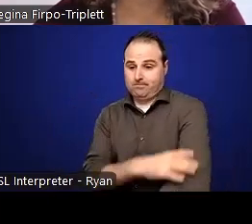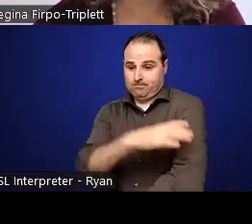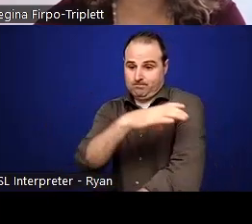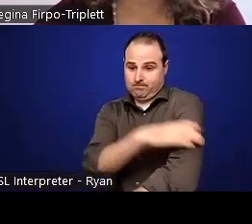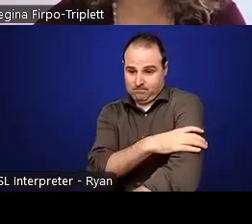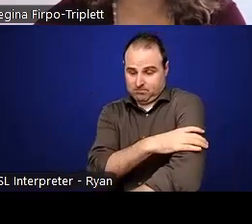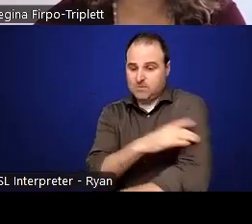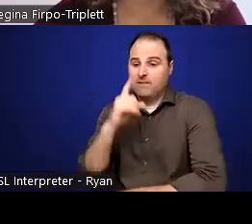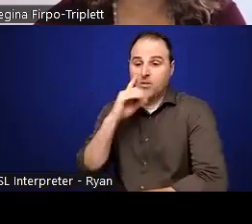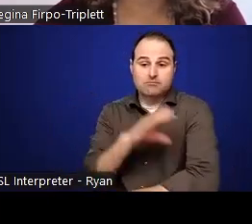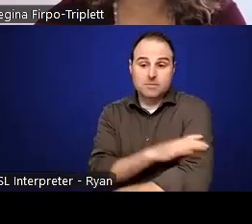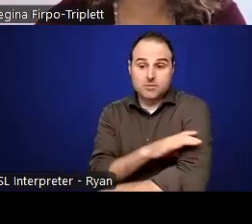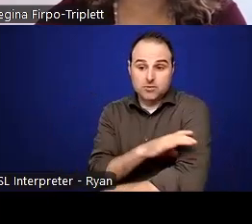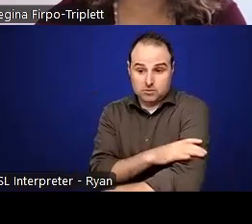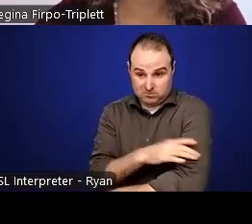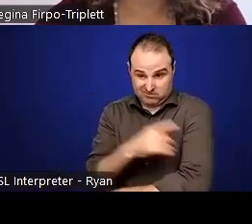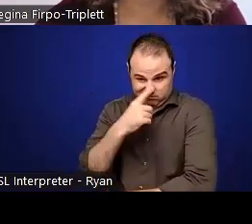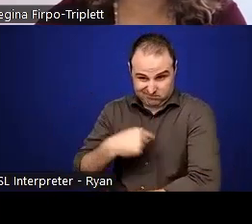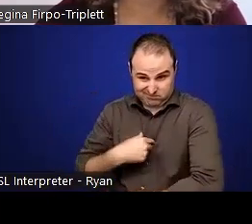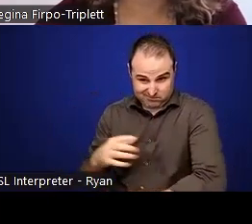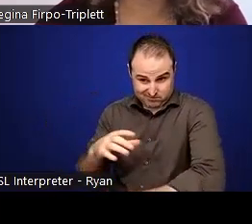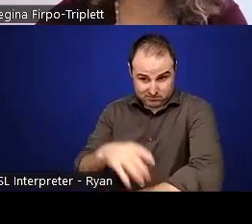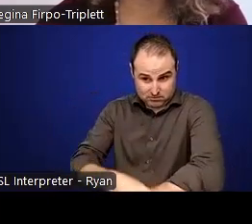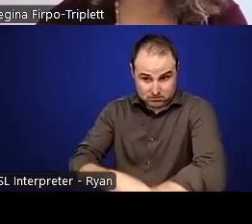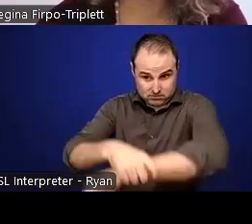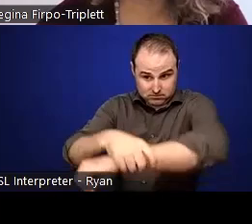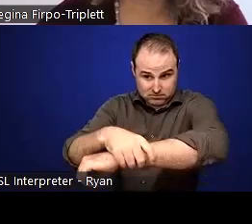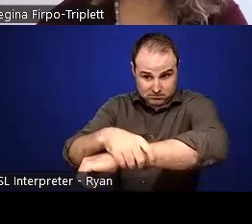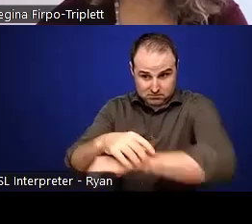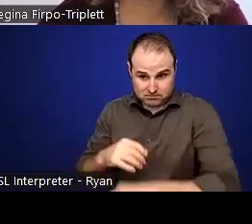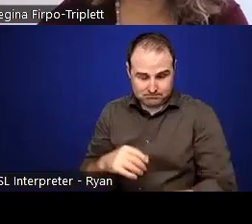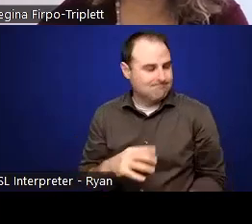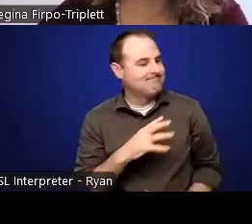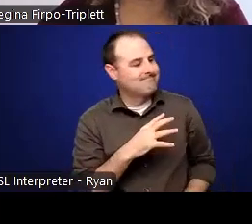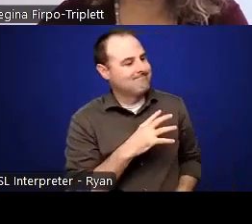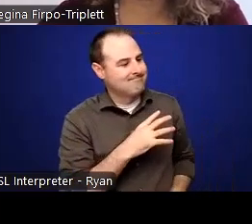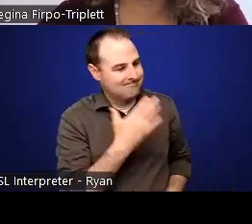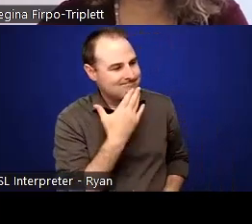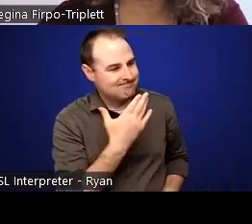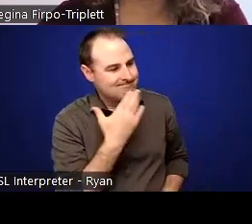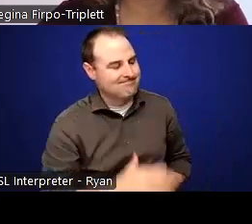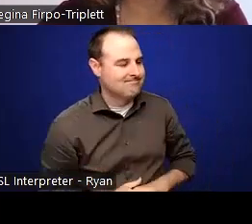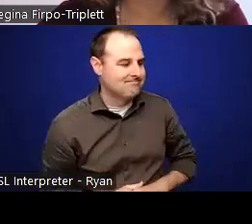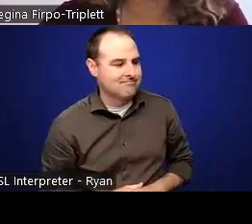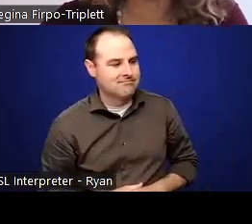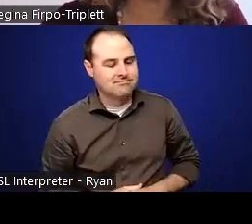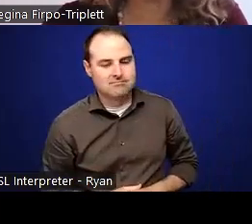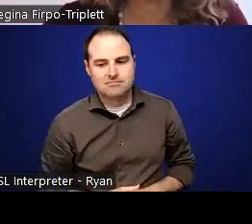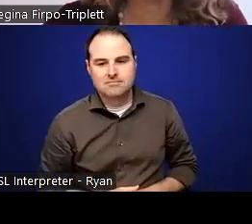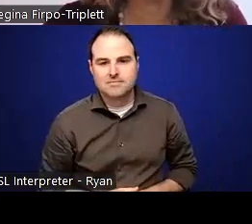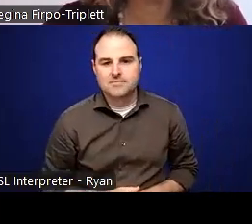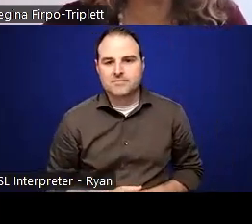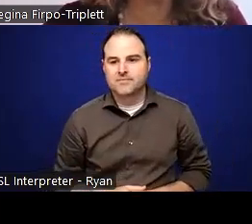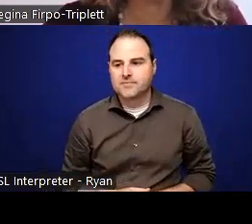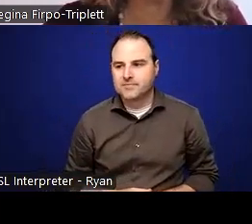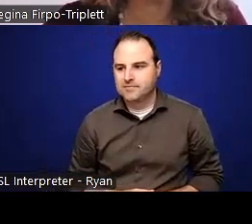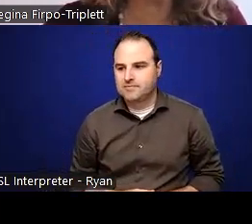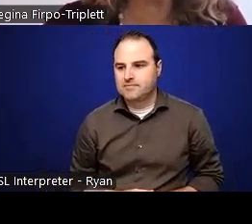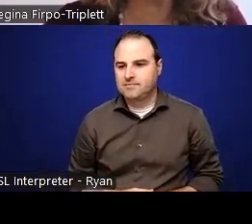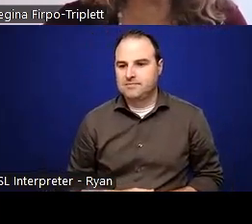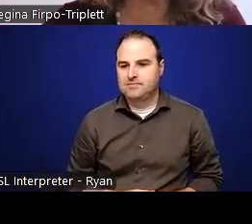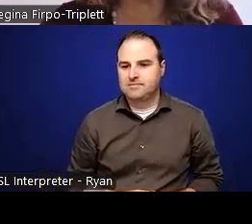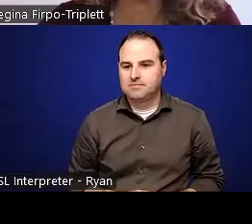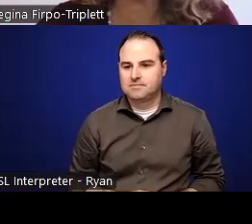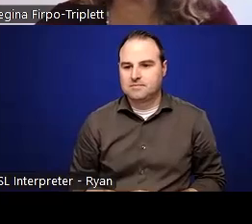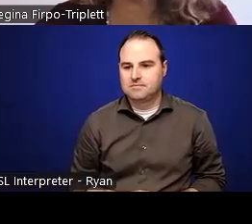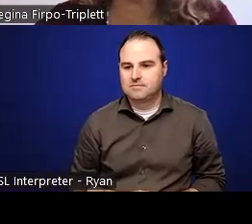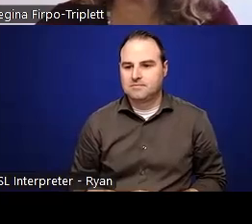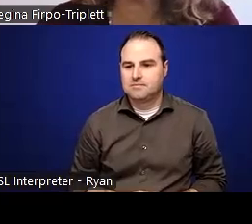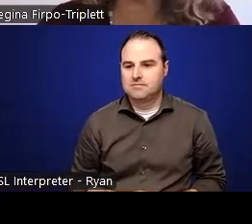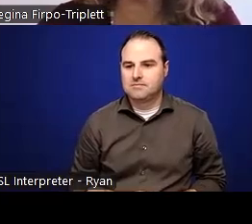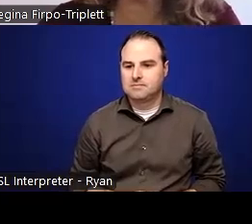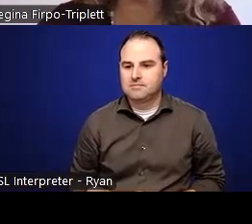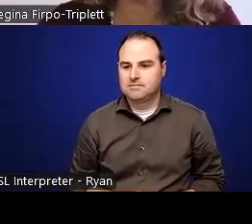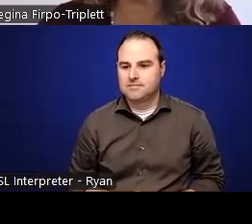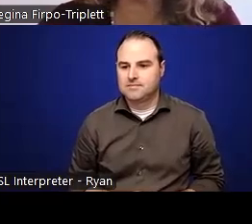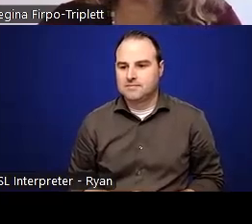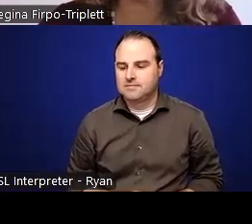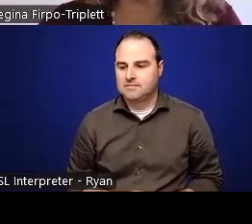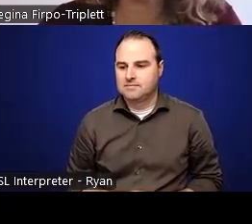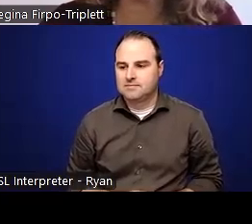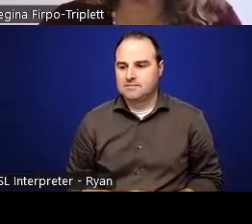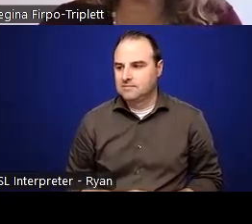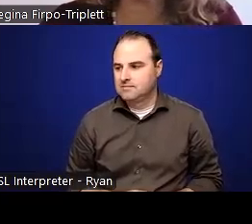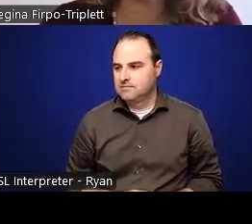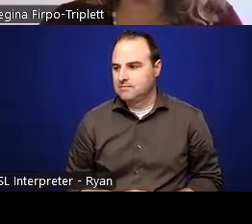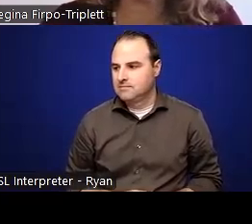May I take your arm? Yes. Thanks.